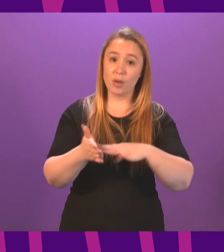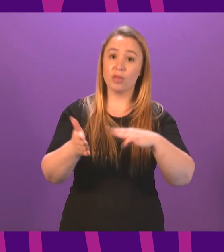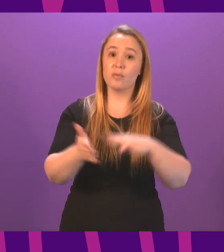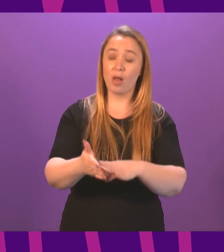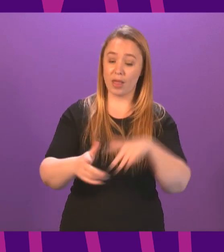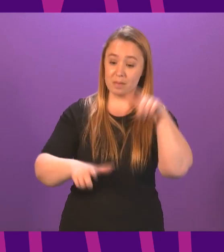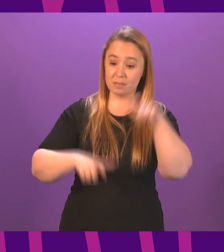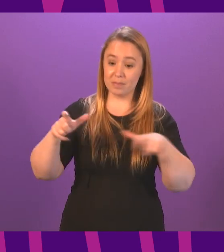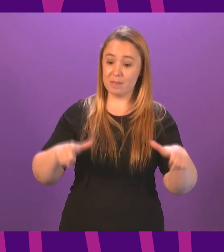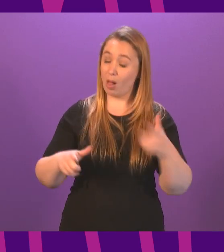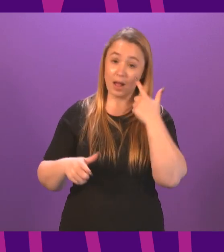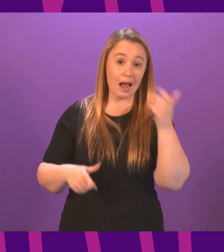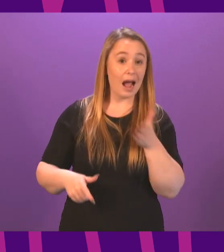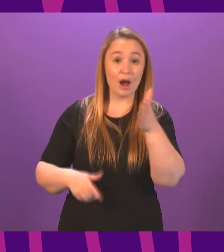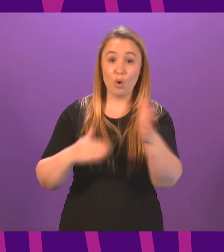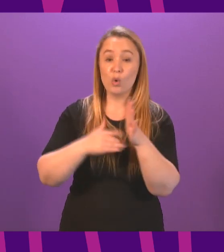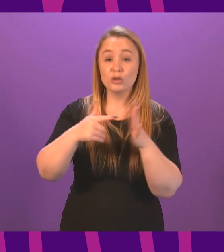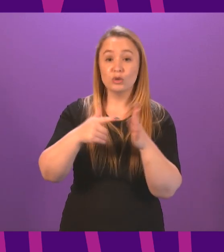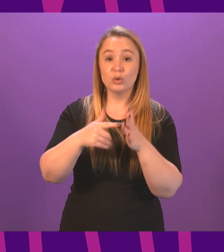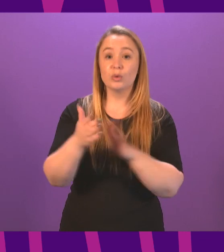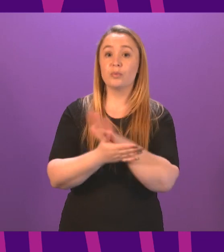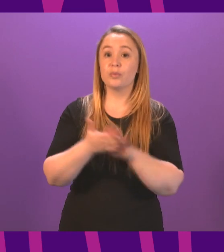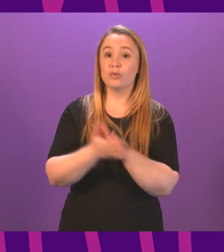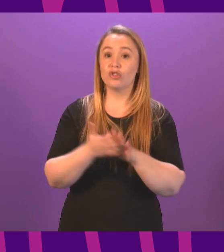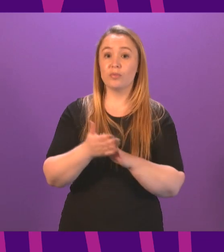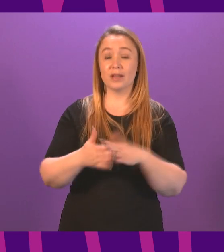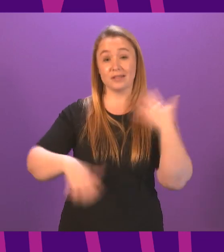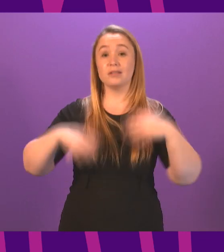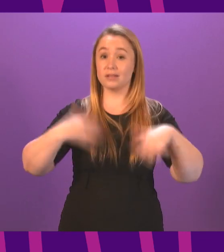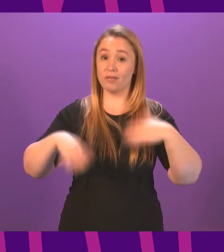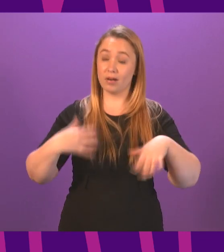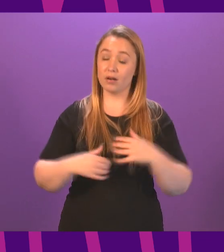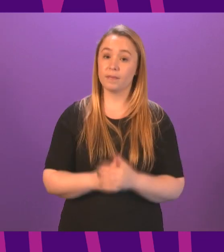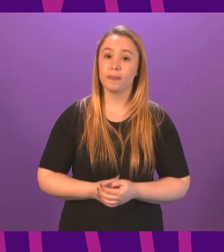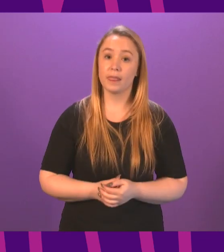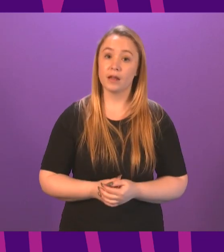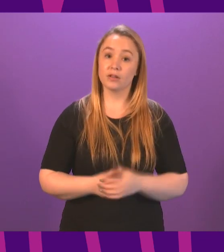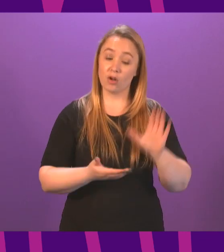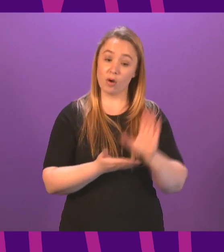With a cross-party effort, the Parliament has saved the zoo once before. Will the Scottish